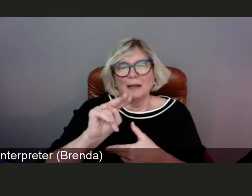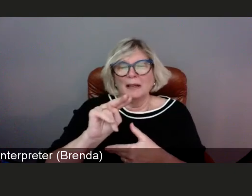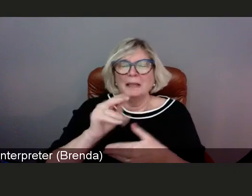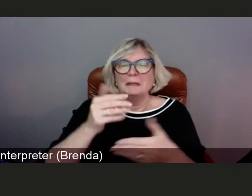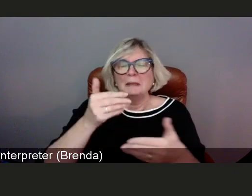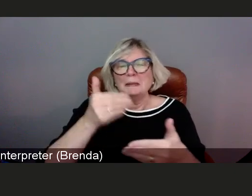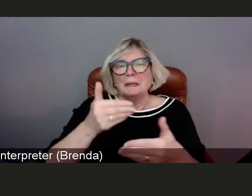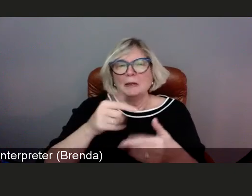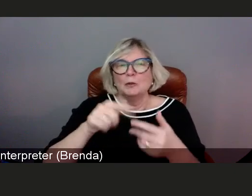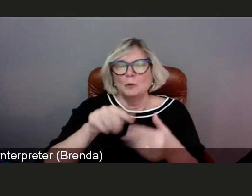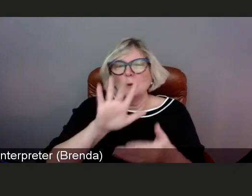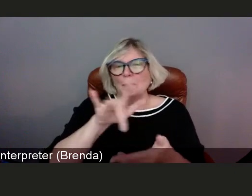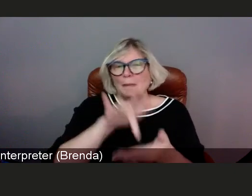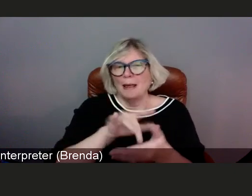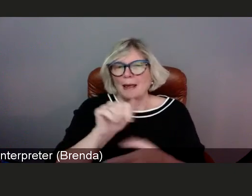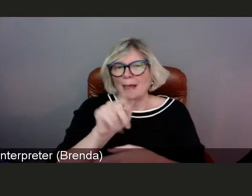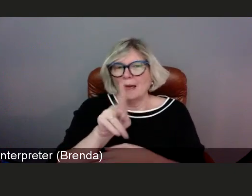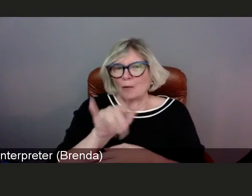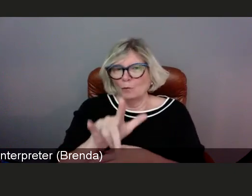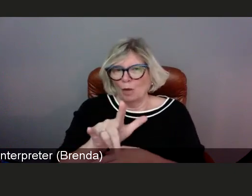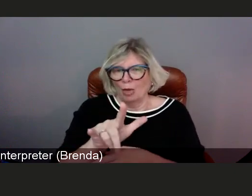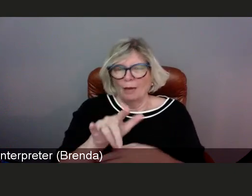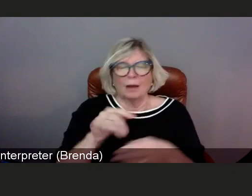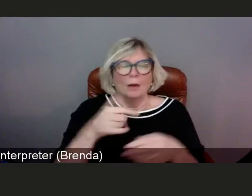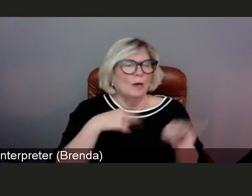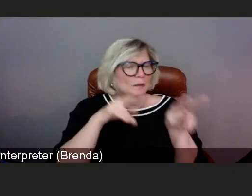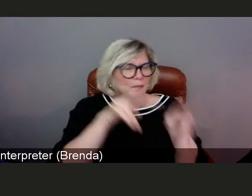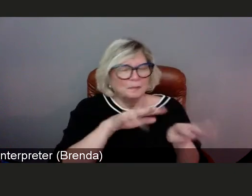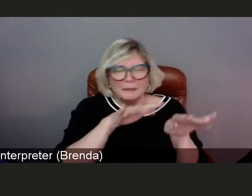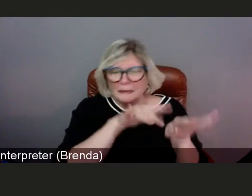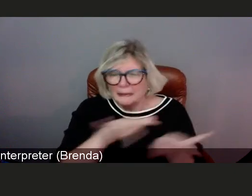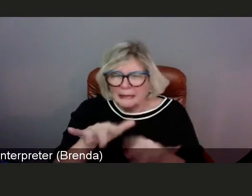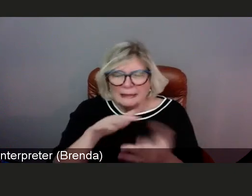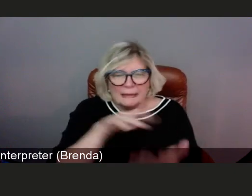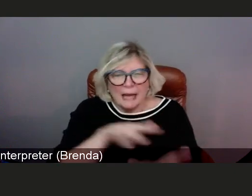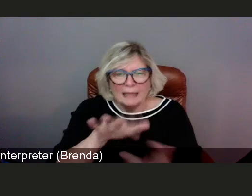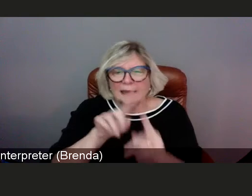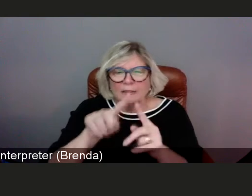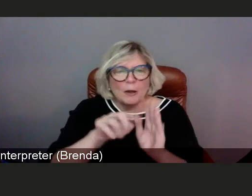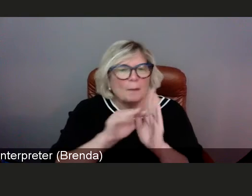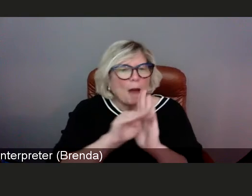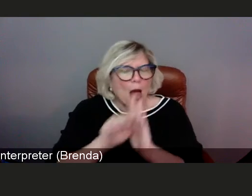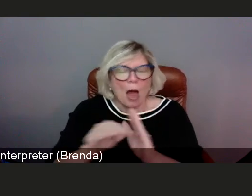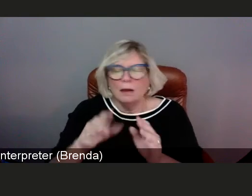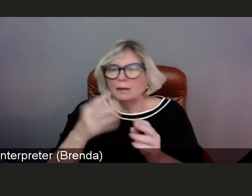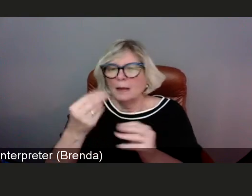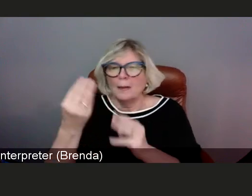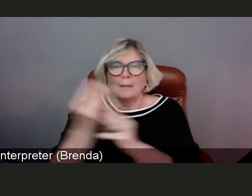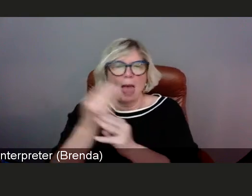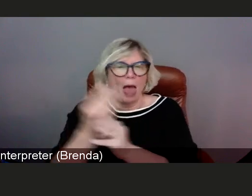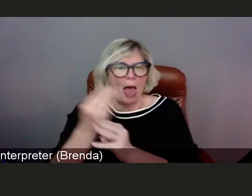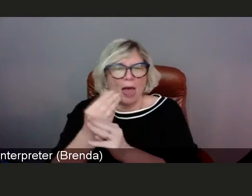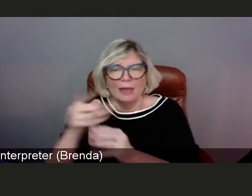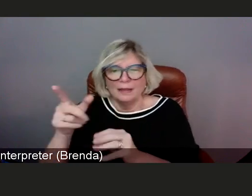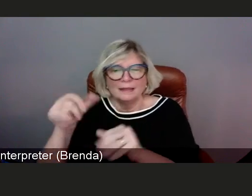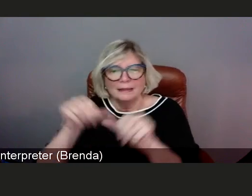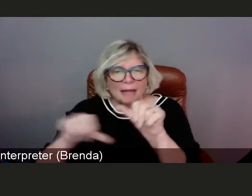And that's looking at different models that mathematicians use to kind of identify how fast something spreads.